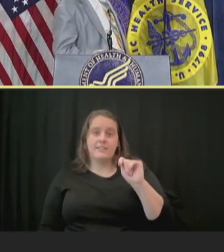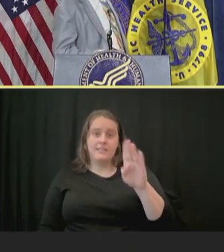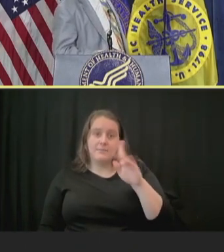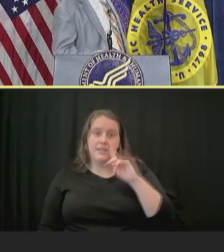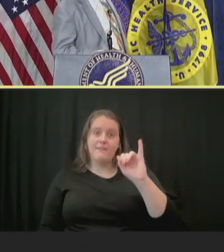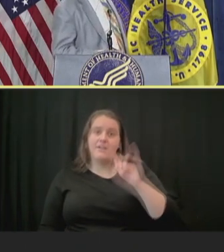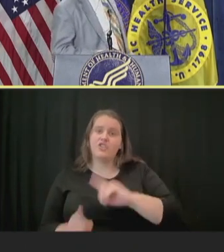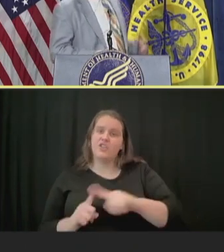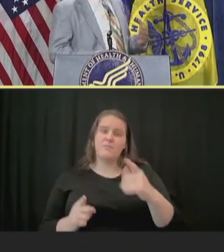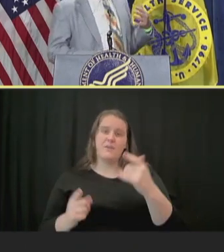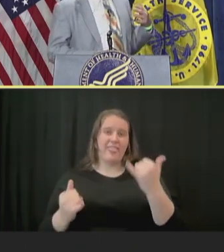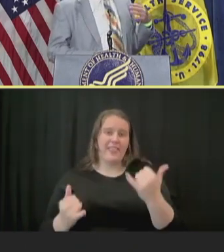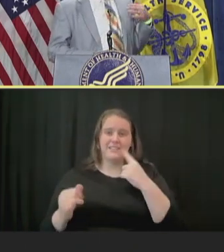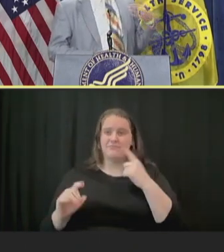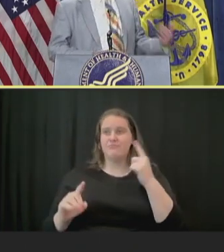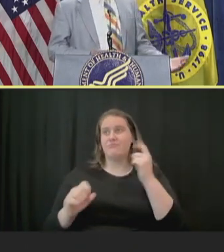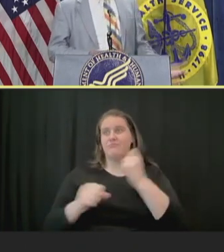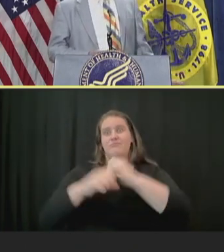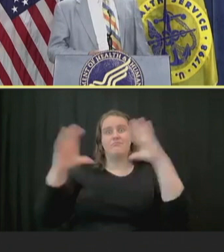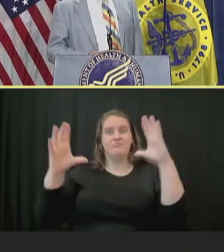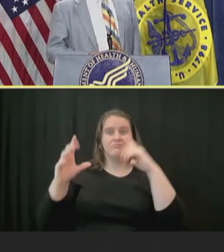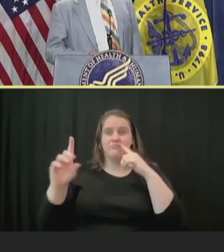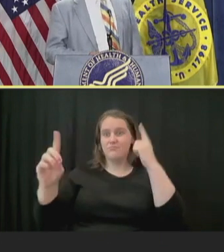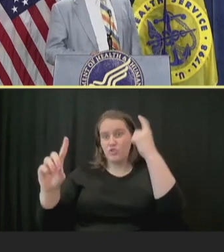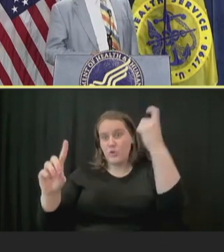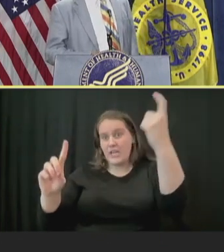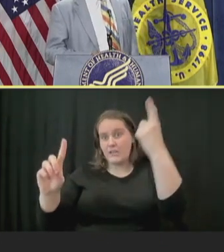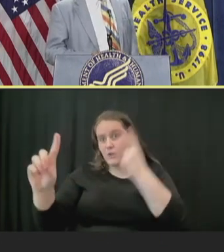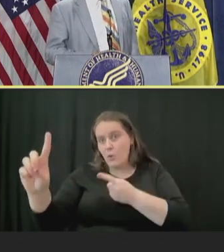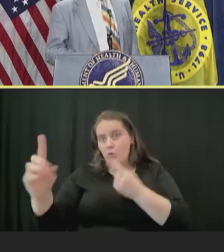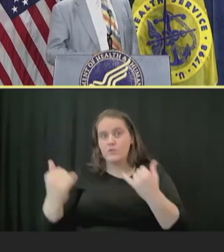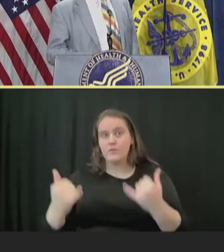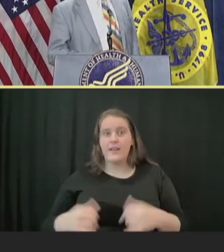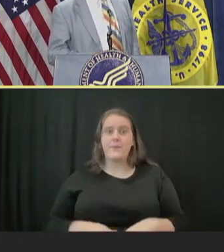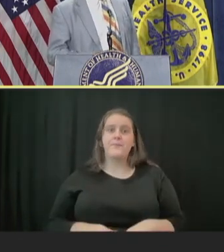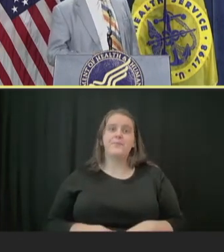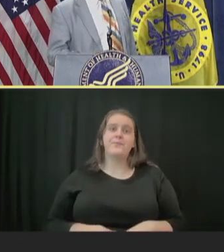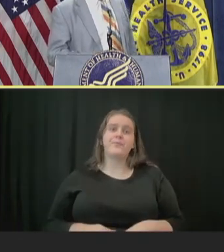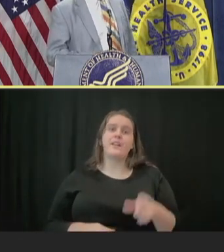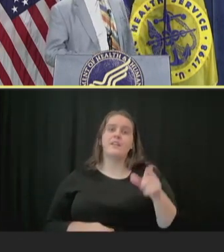The TB granuloma that has been mentioned, and that's another special condition that's